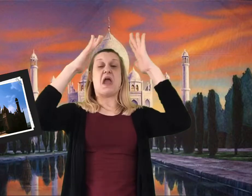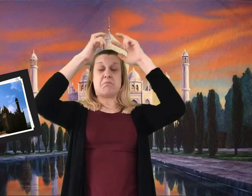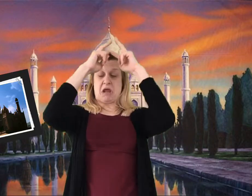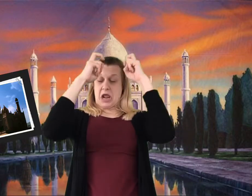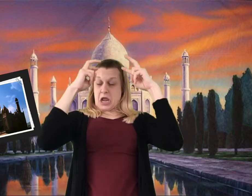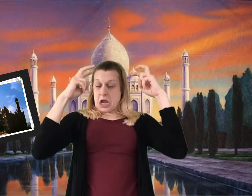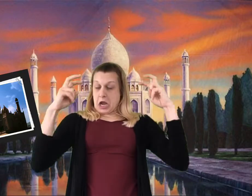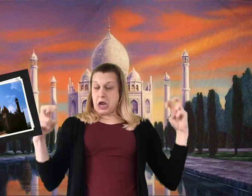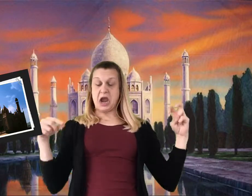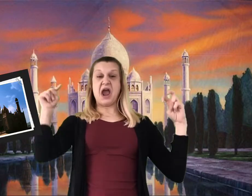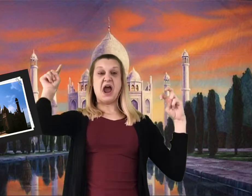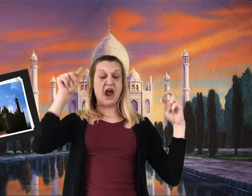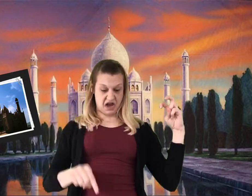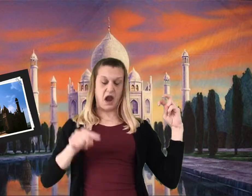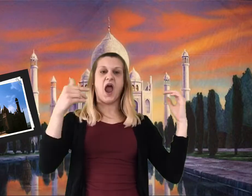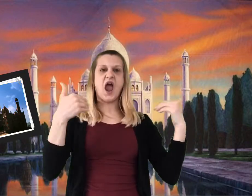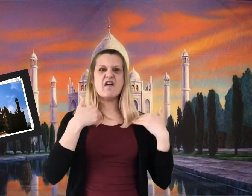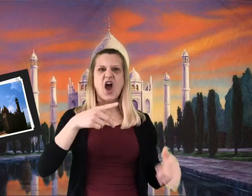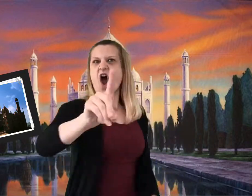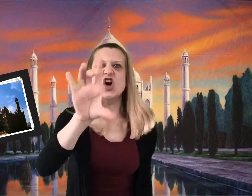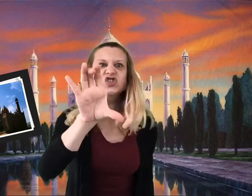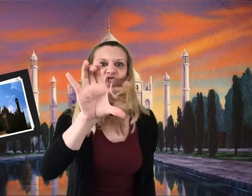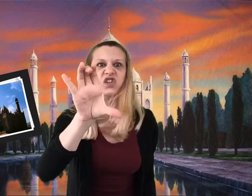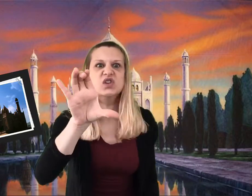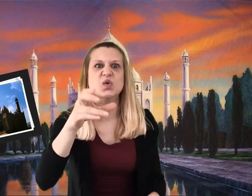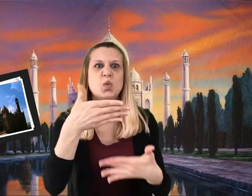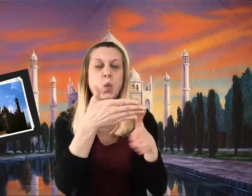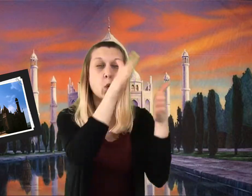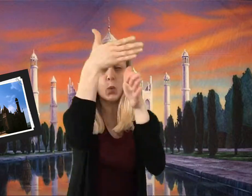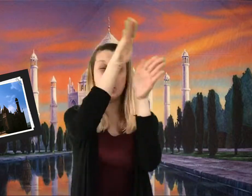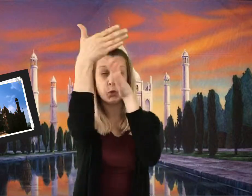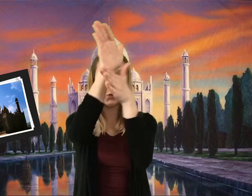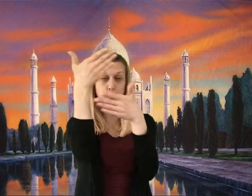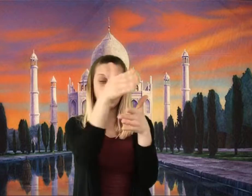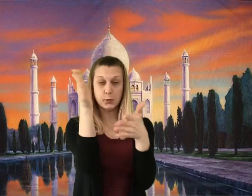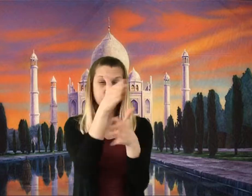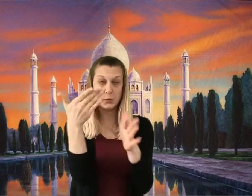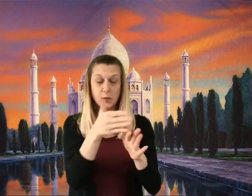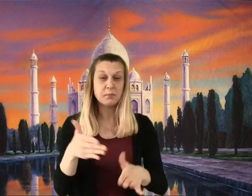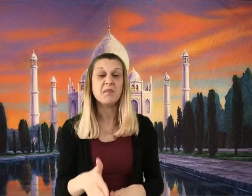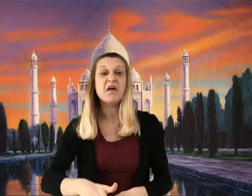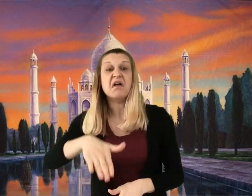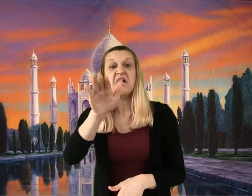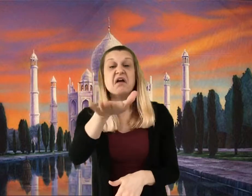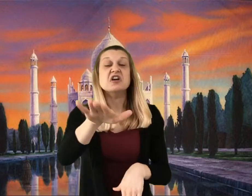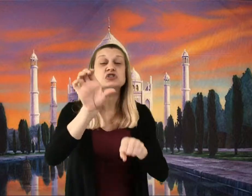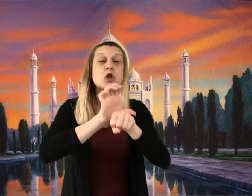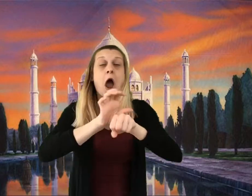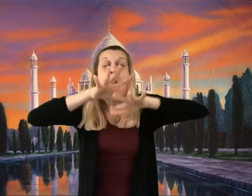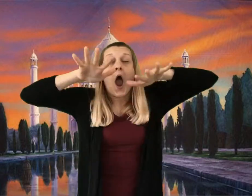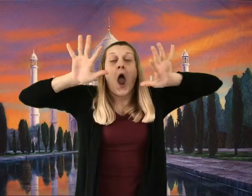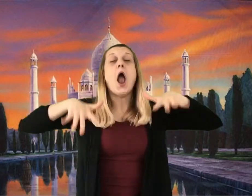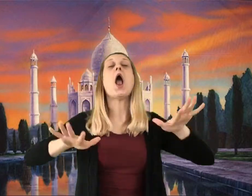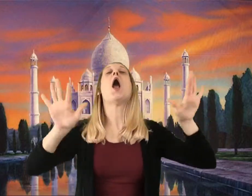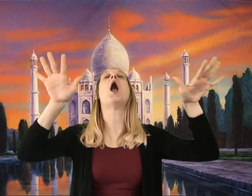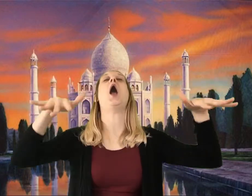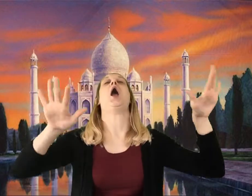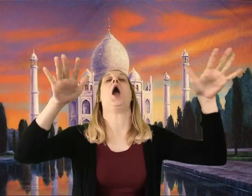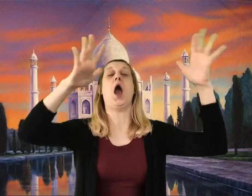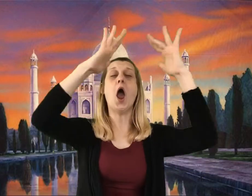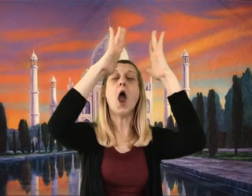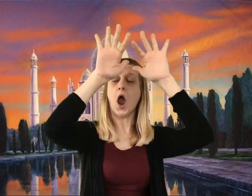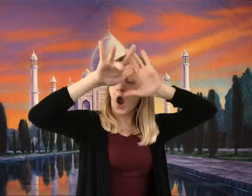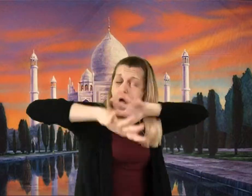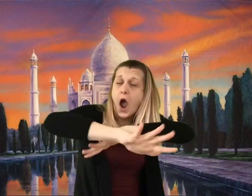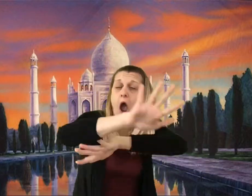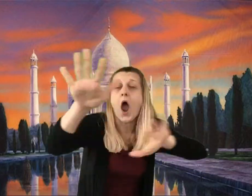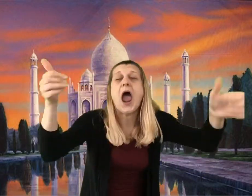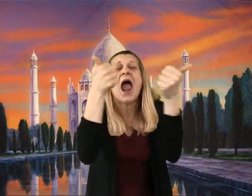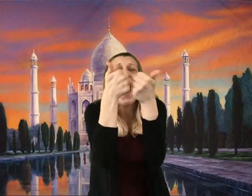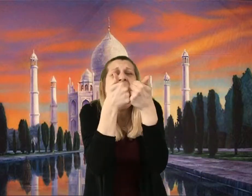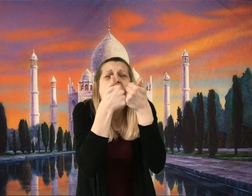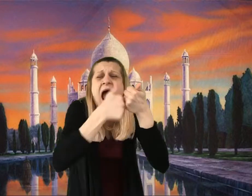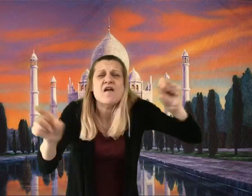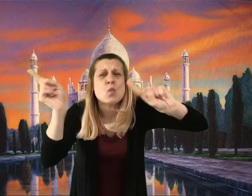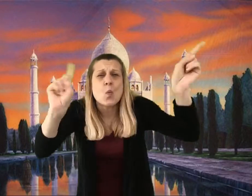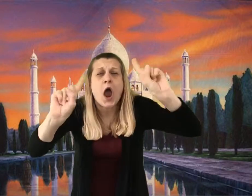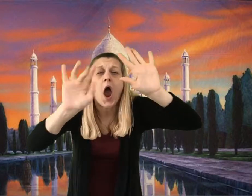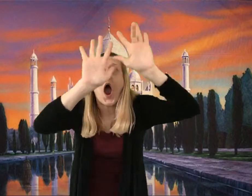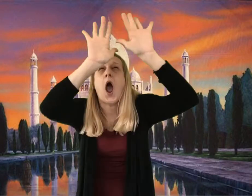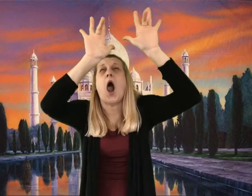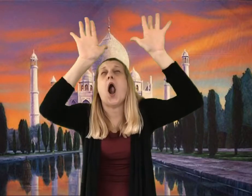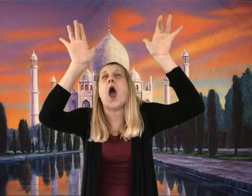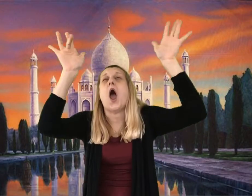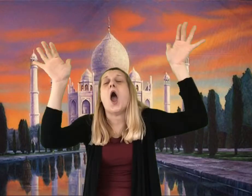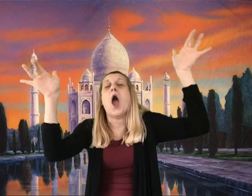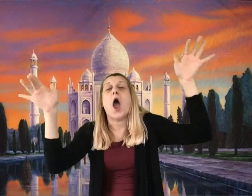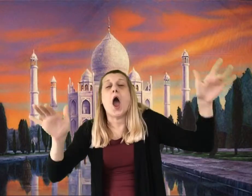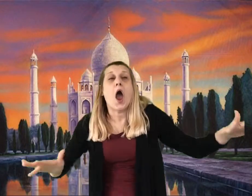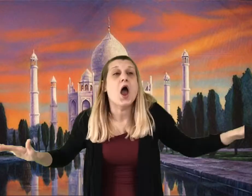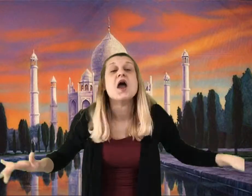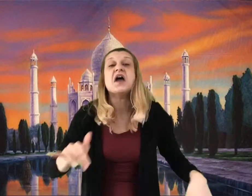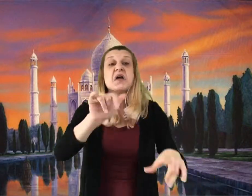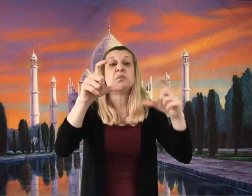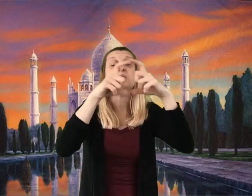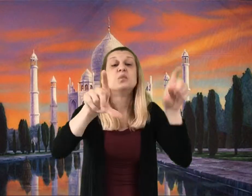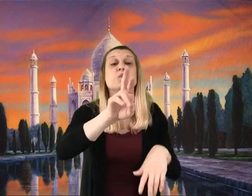It had one hundred rooms, and everything was made of chocolate!